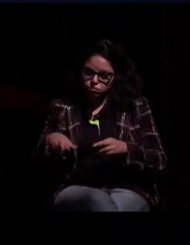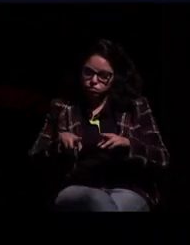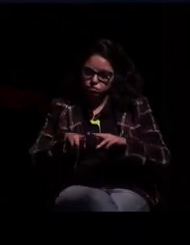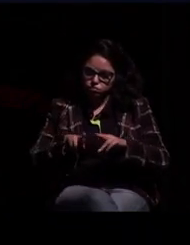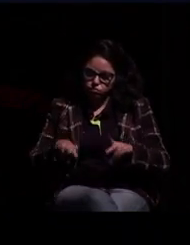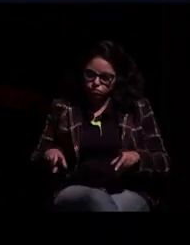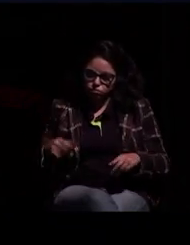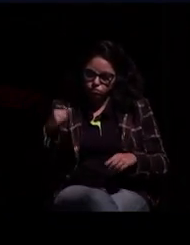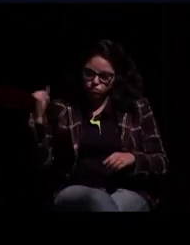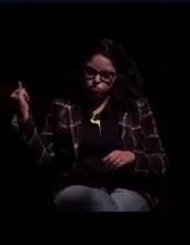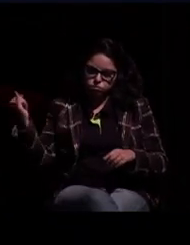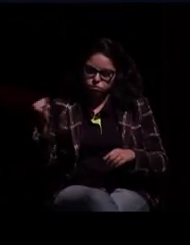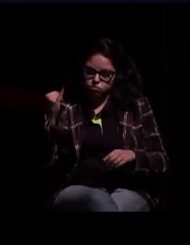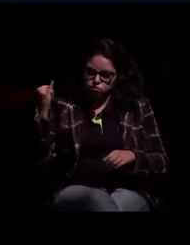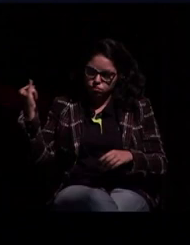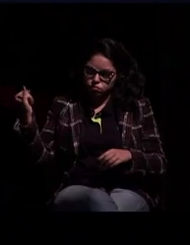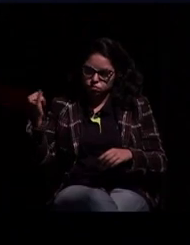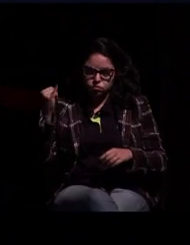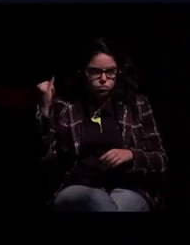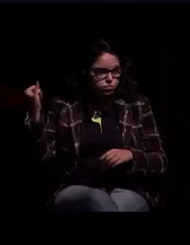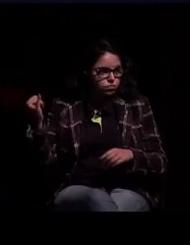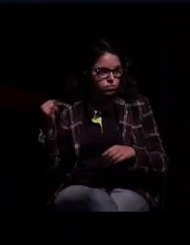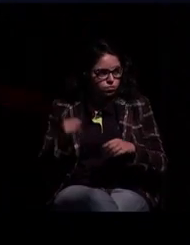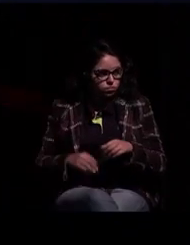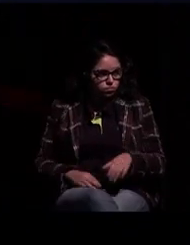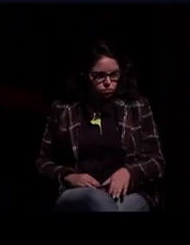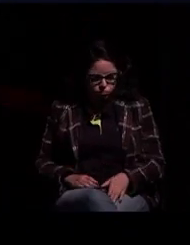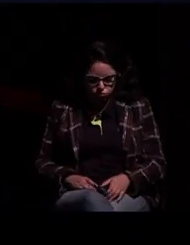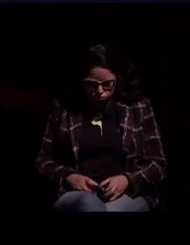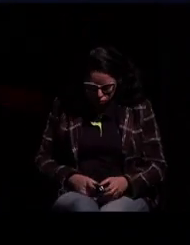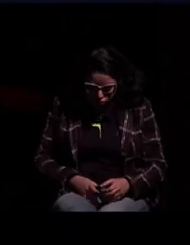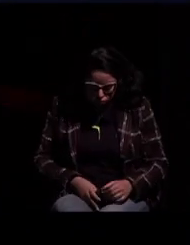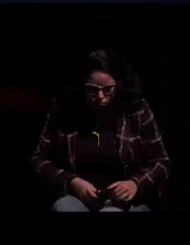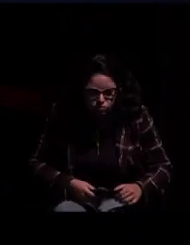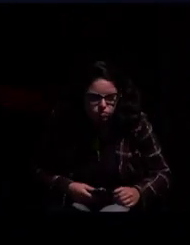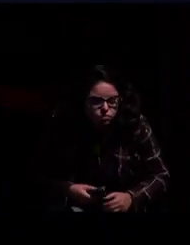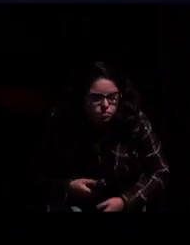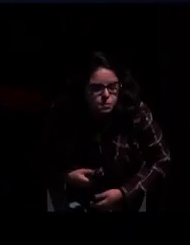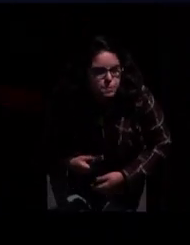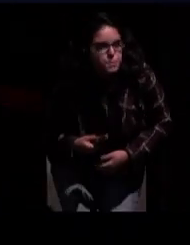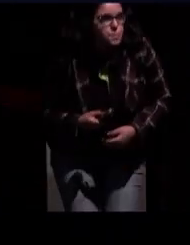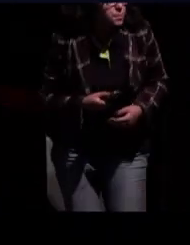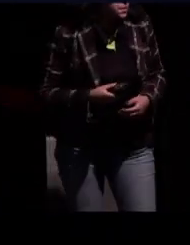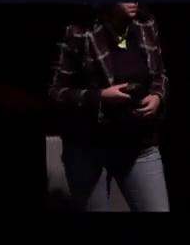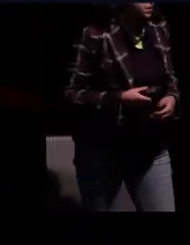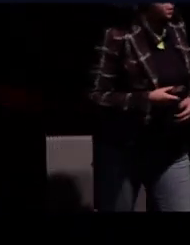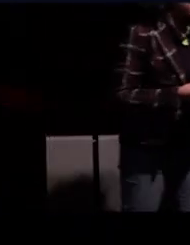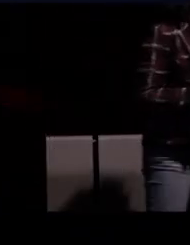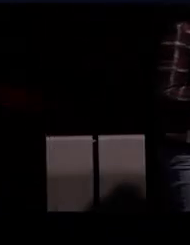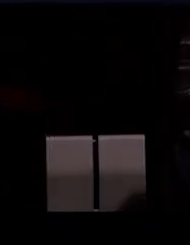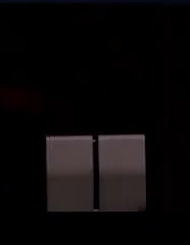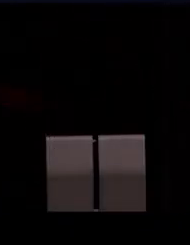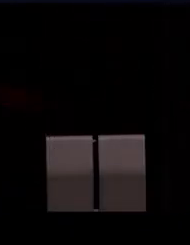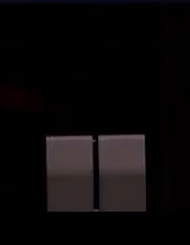but not so important in terms of how they affect